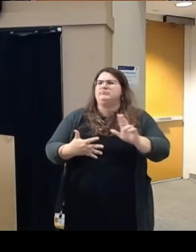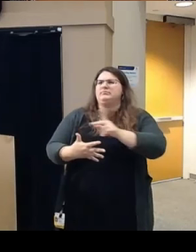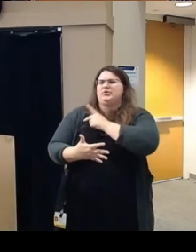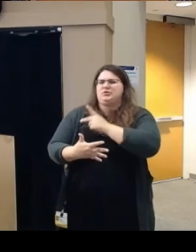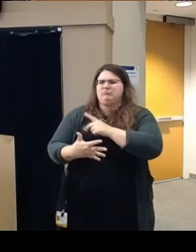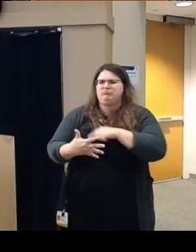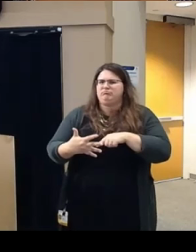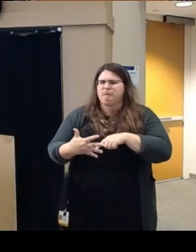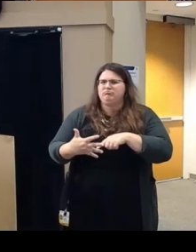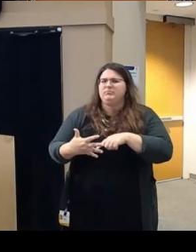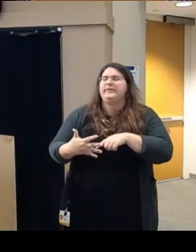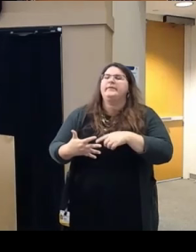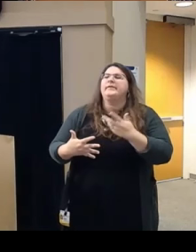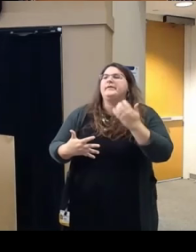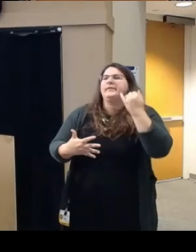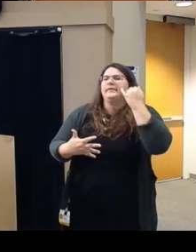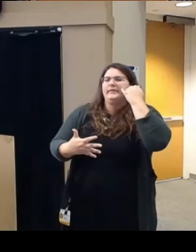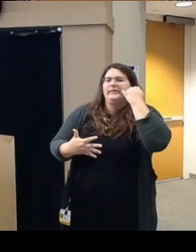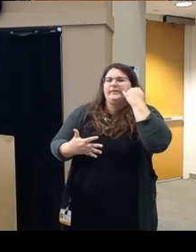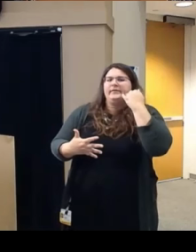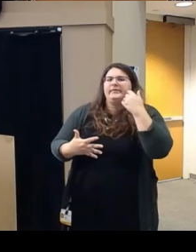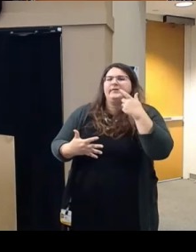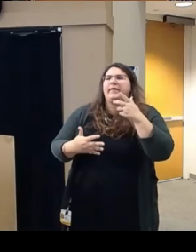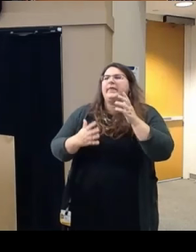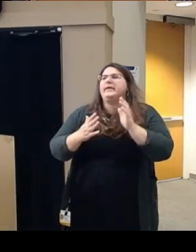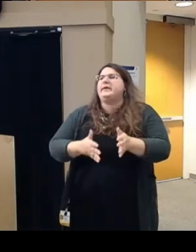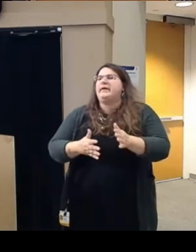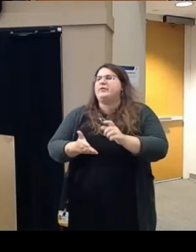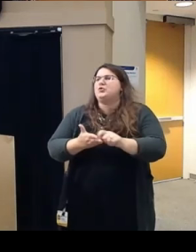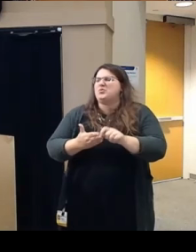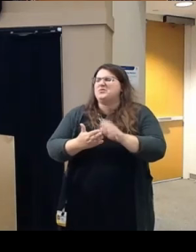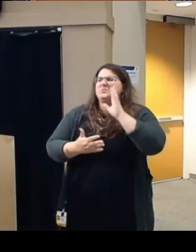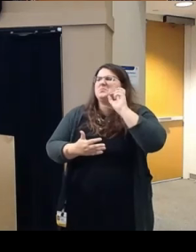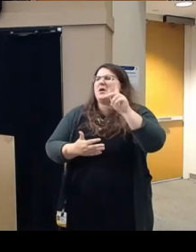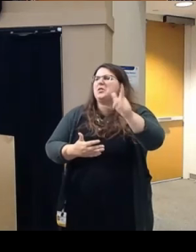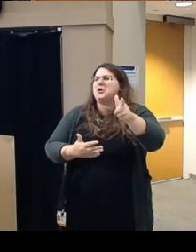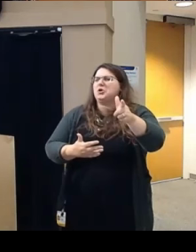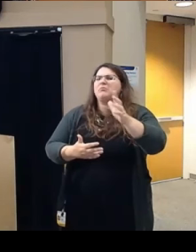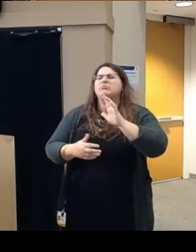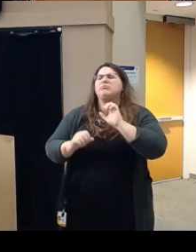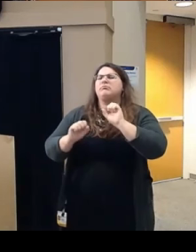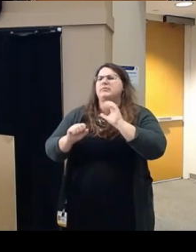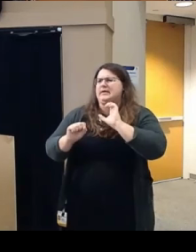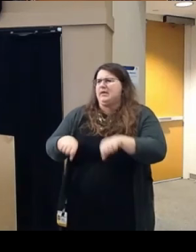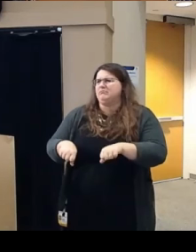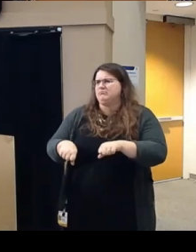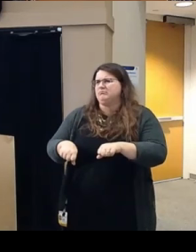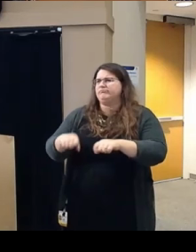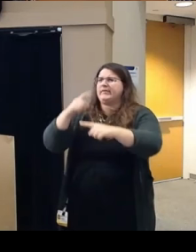to um leave the notes and come back to this later if I out and then go into my in basket